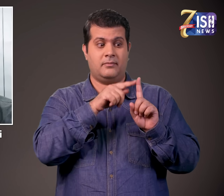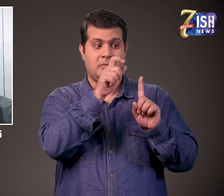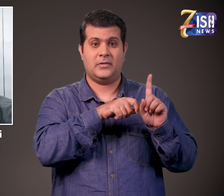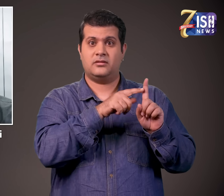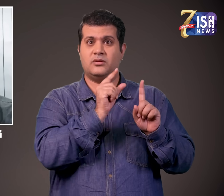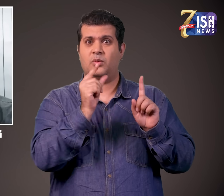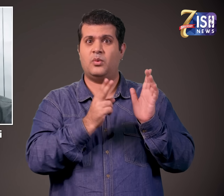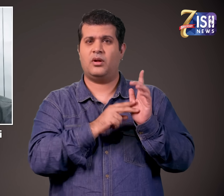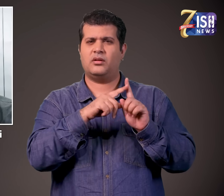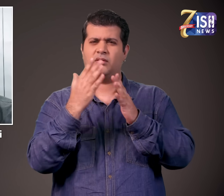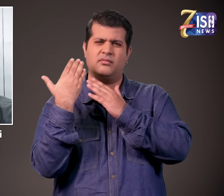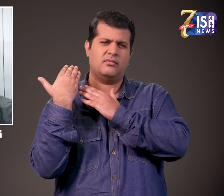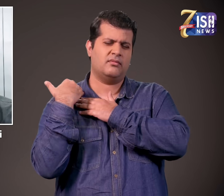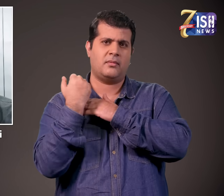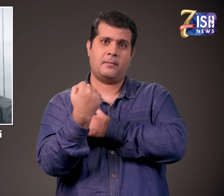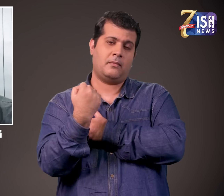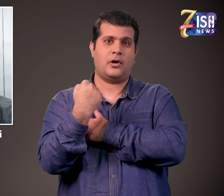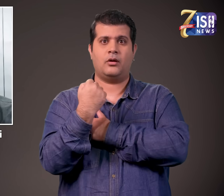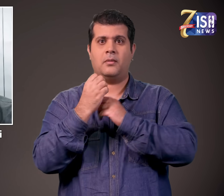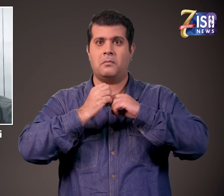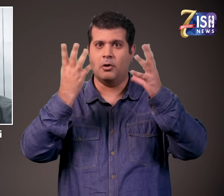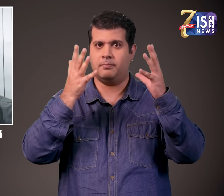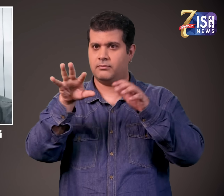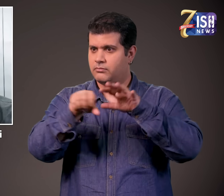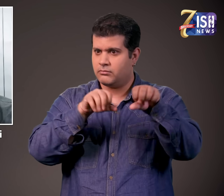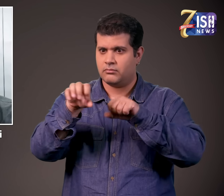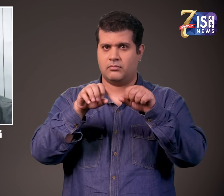Dr. Nabi had full authority, procuring bomb materials,